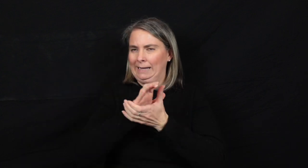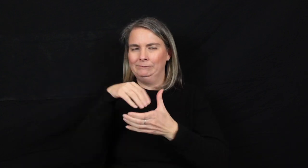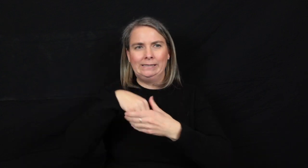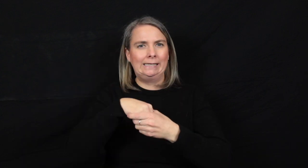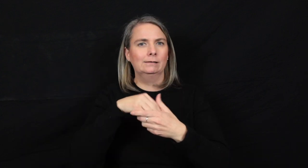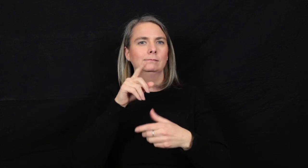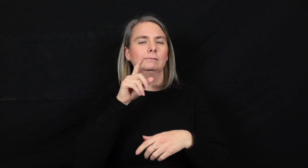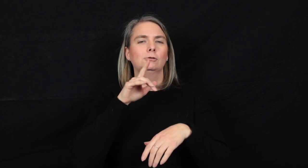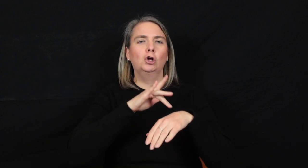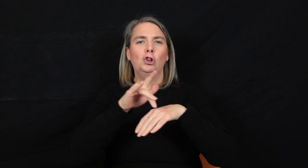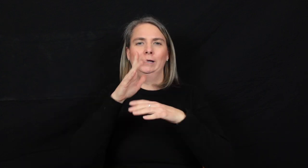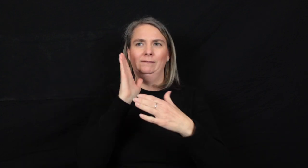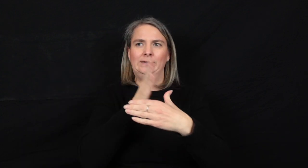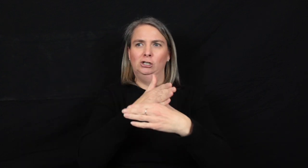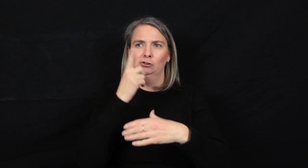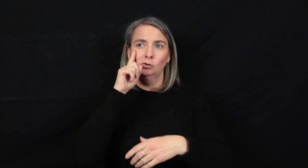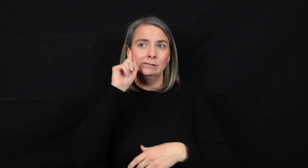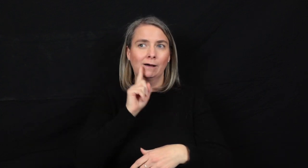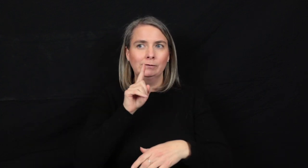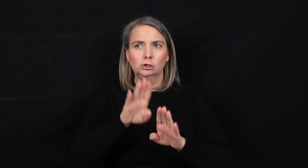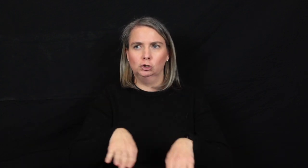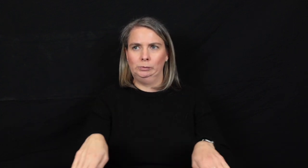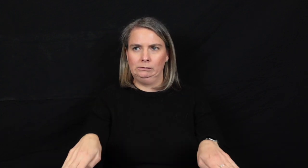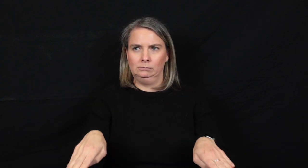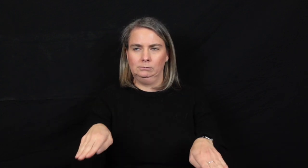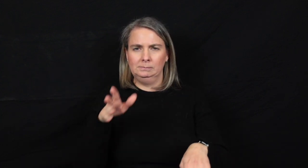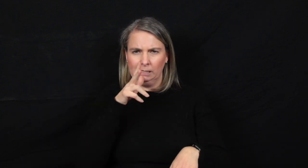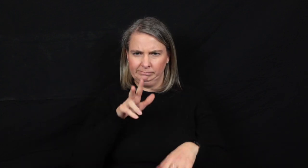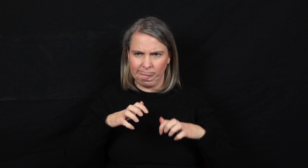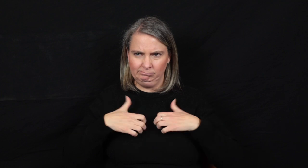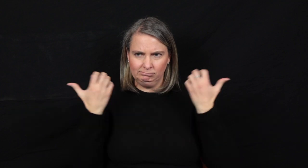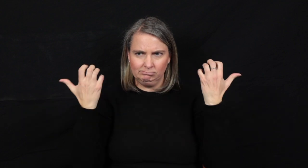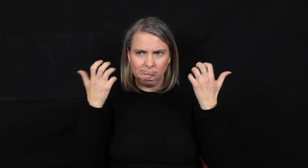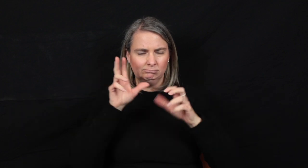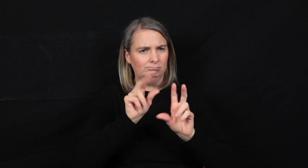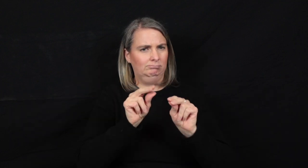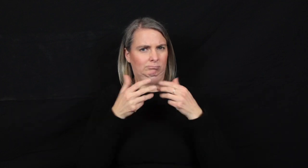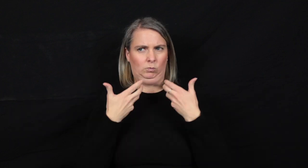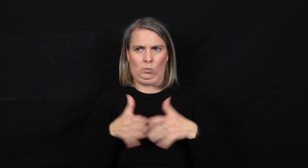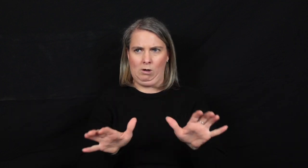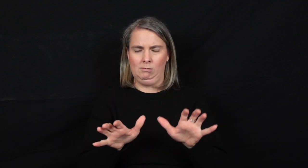did not believe in early intervention for deaf children. This was really upsetting to my mom,